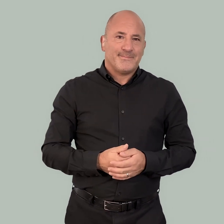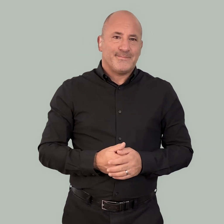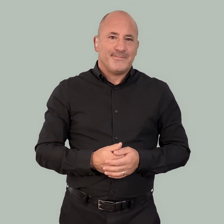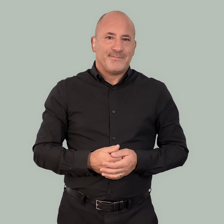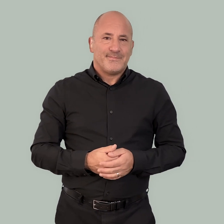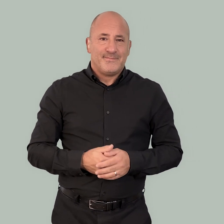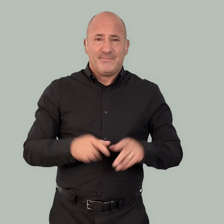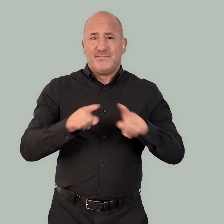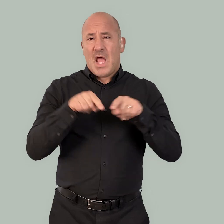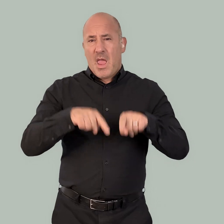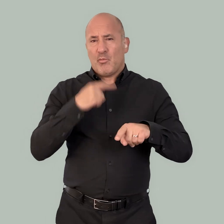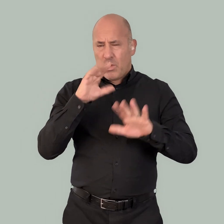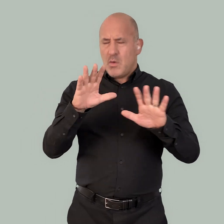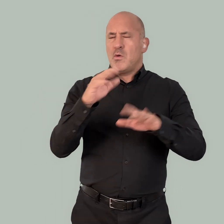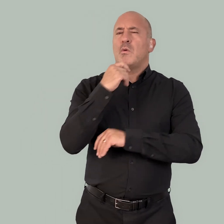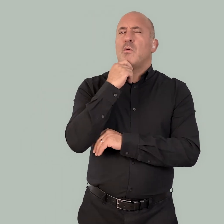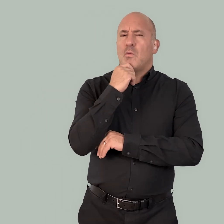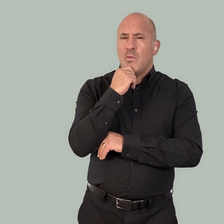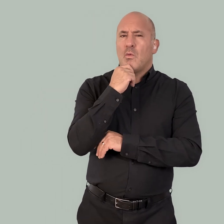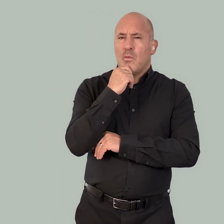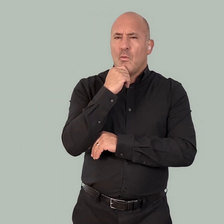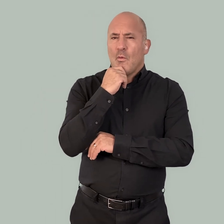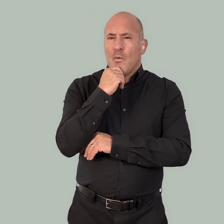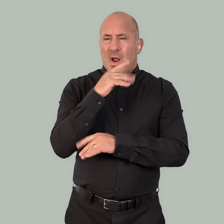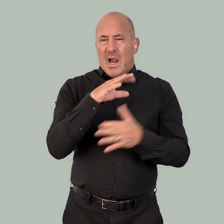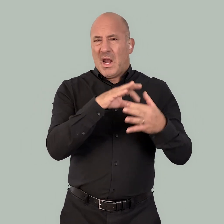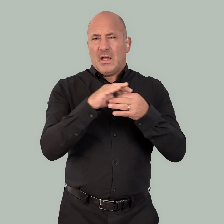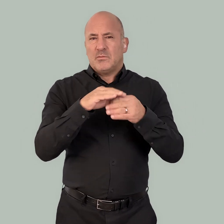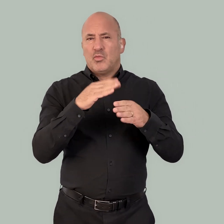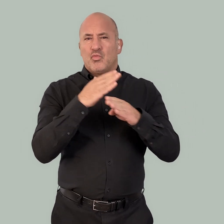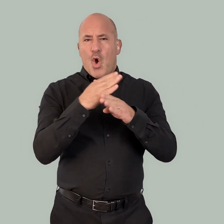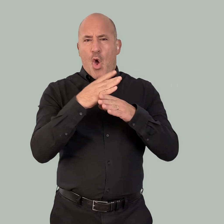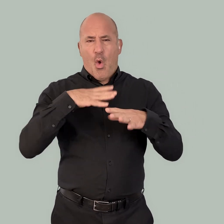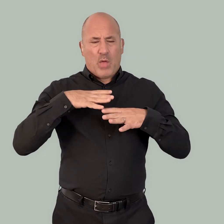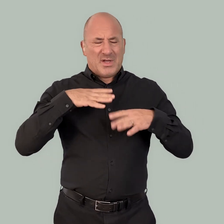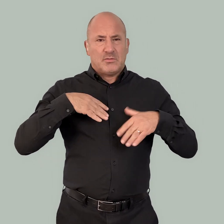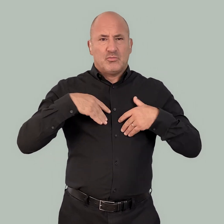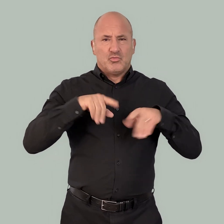The Review will take account of related work underway